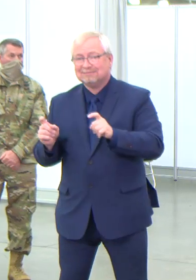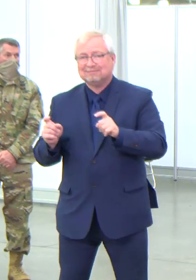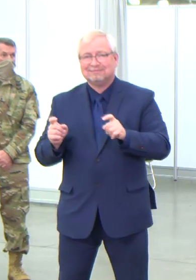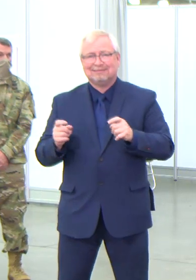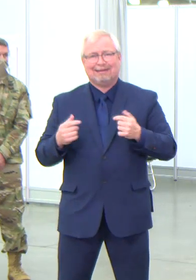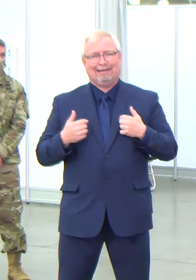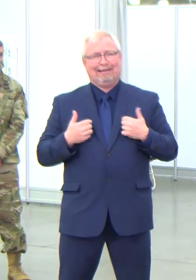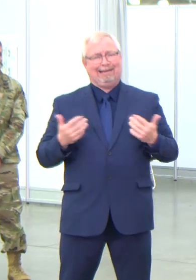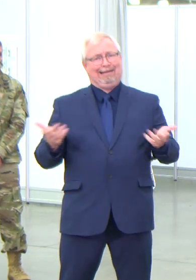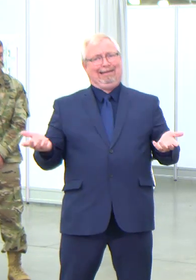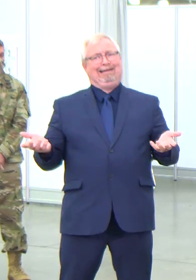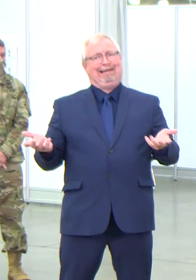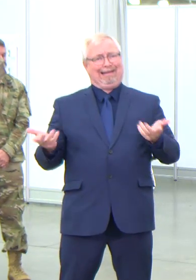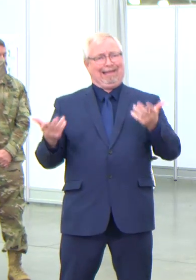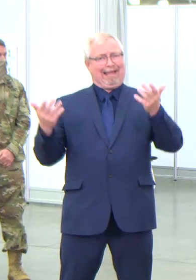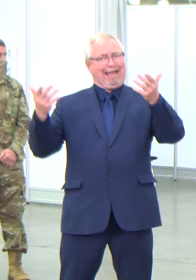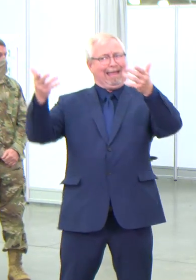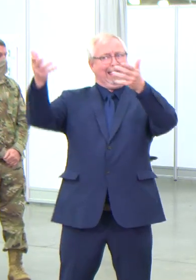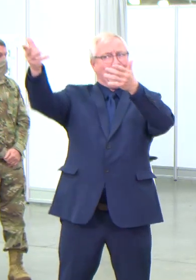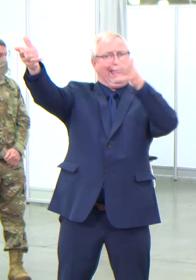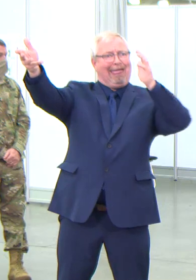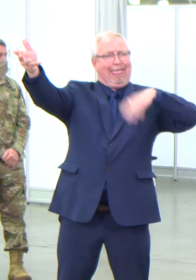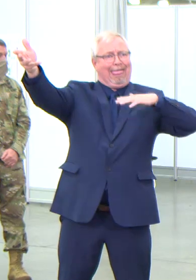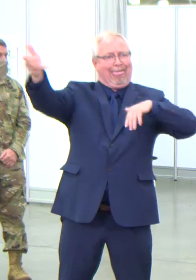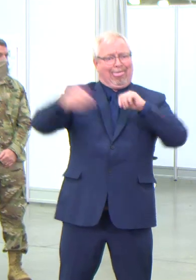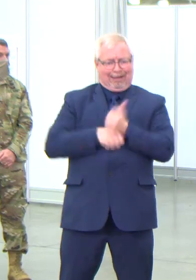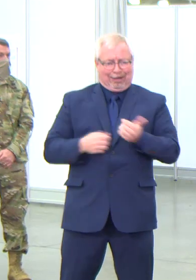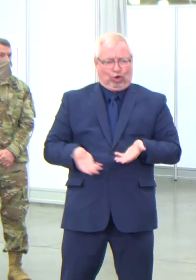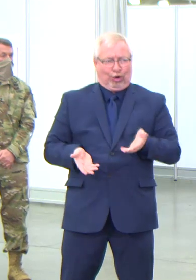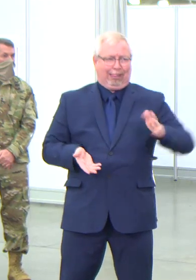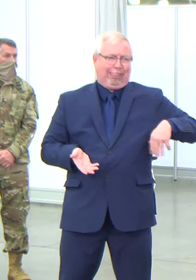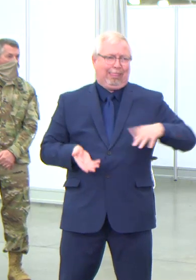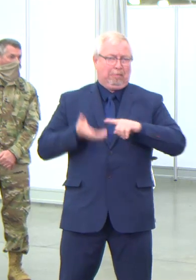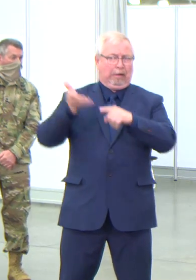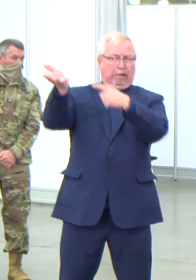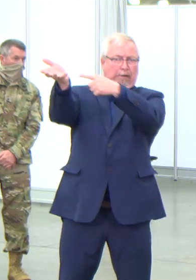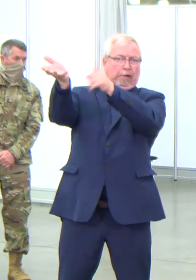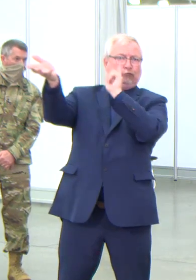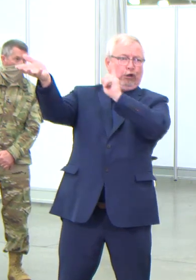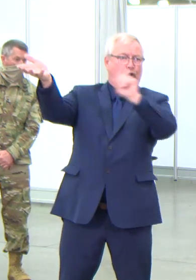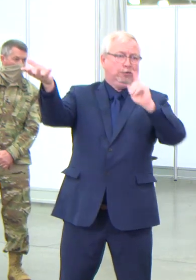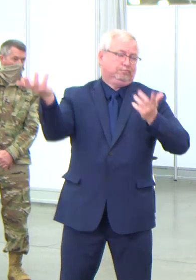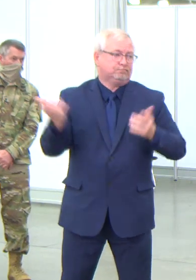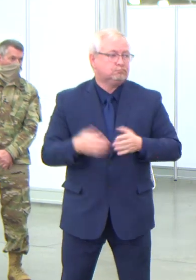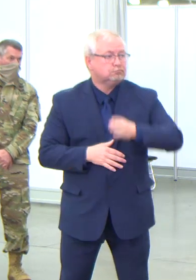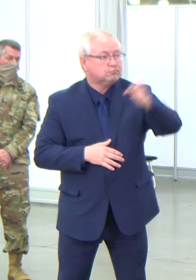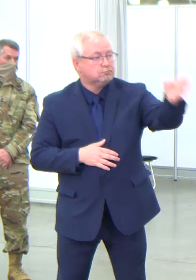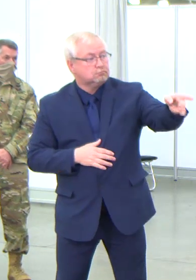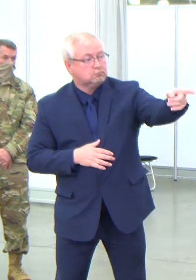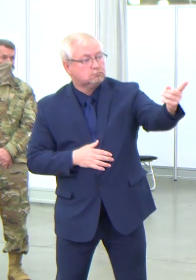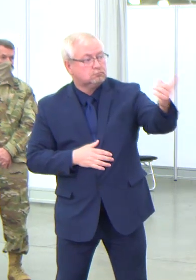45 minute testing or 15-minute testing is coming but has not come to either Maryland or anywhere else.